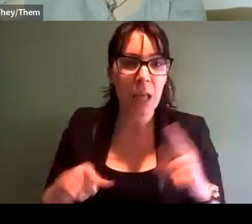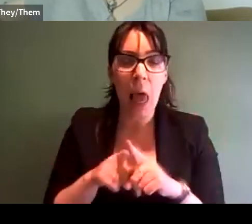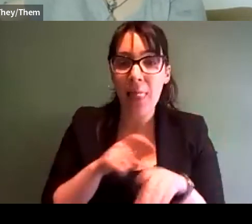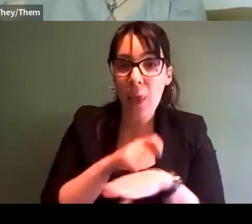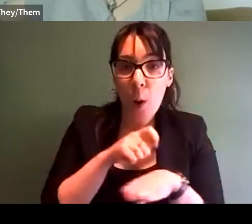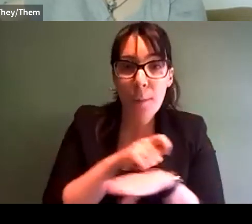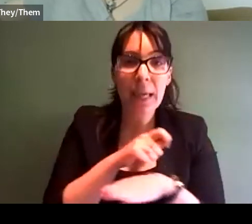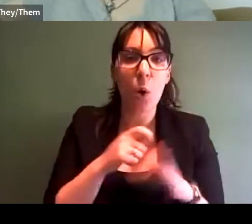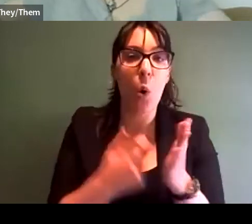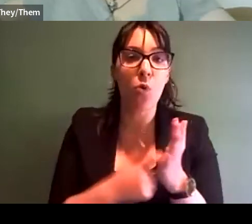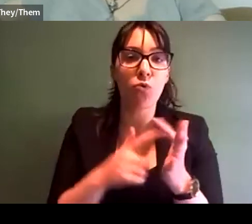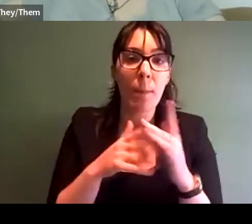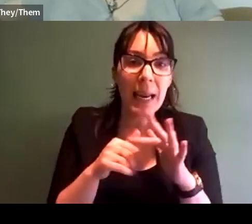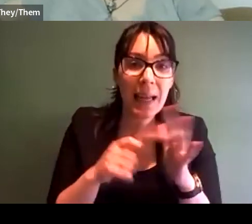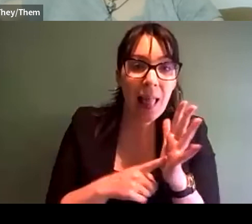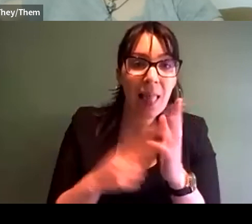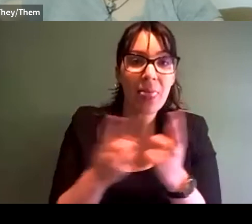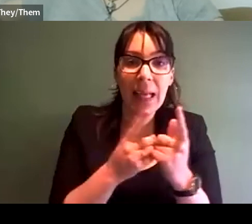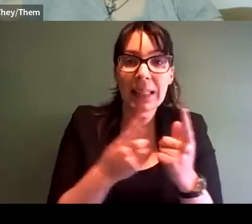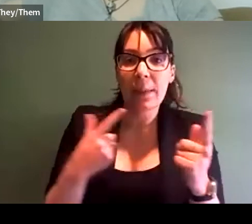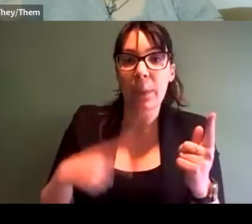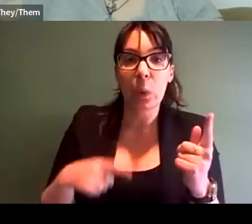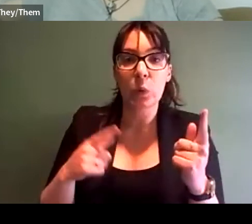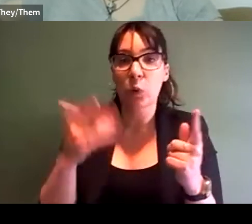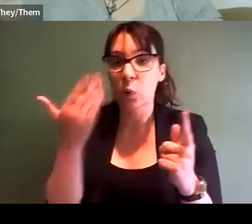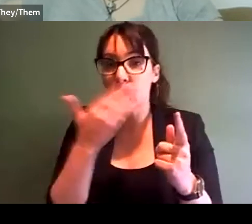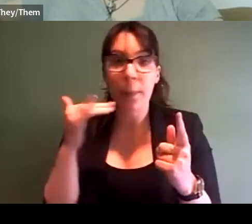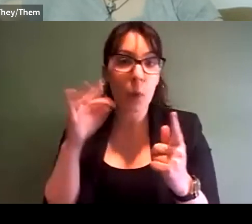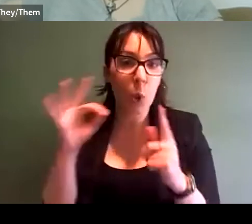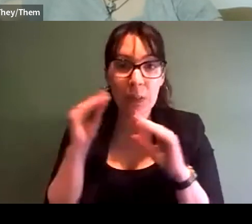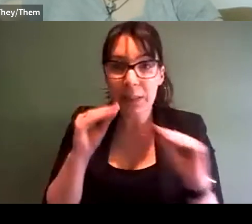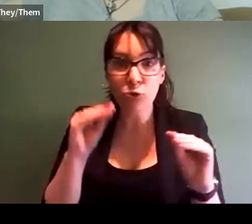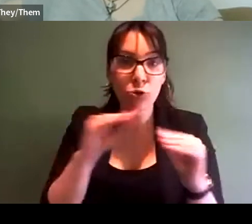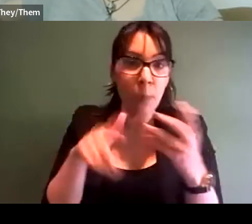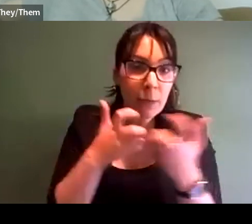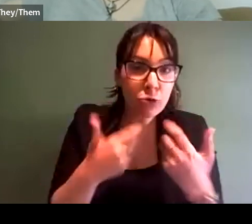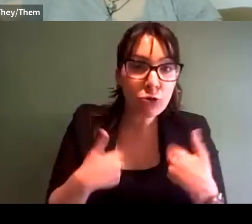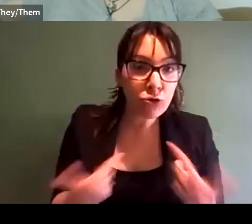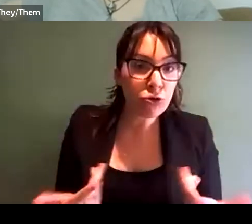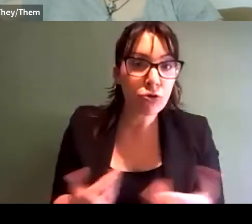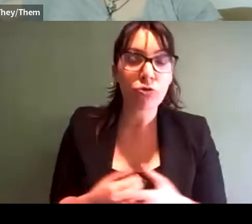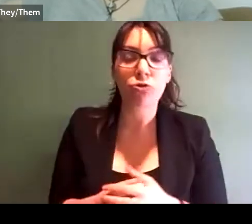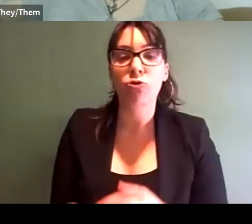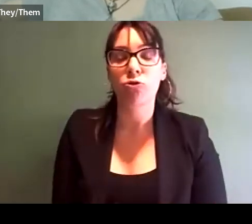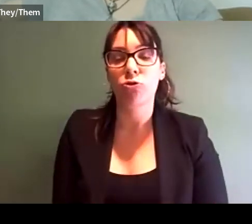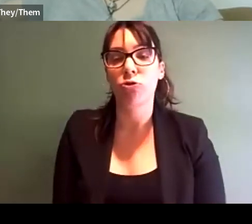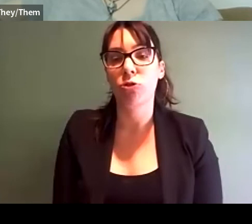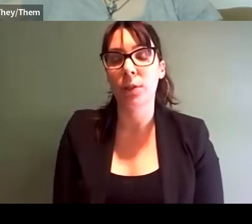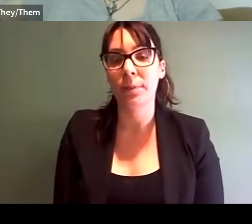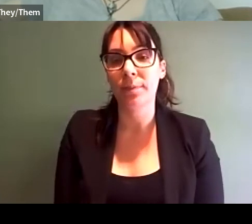In my case some sort of remedial stuff because the school didn't teach it properly but that's address.